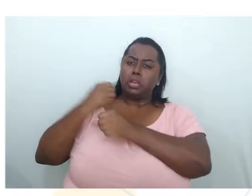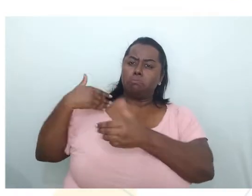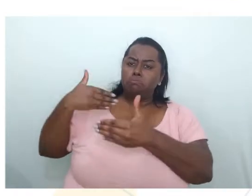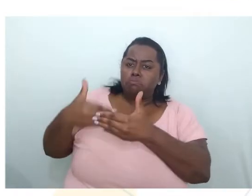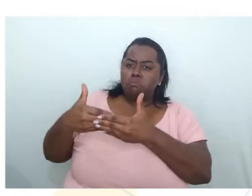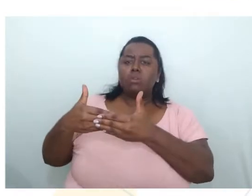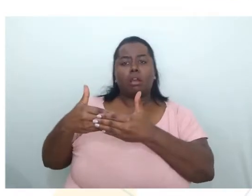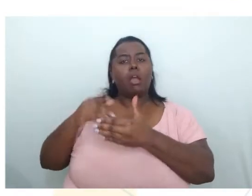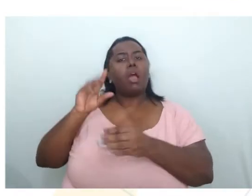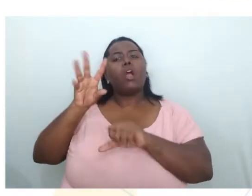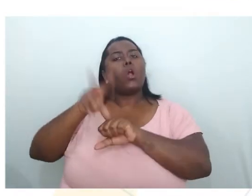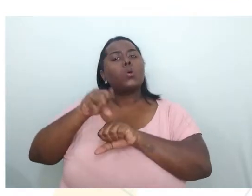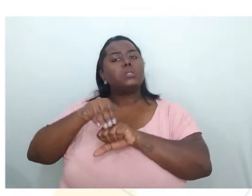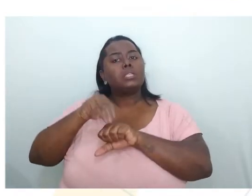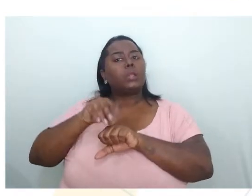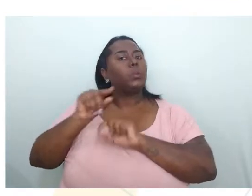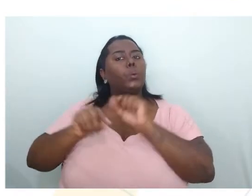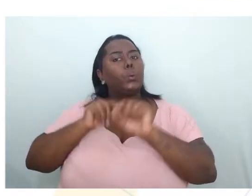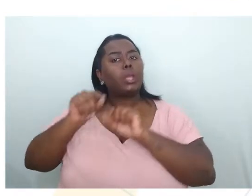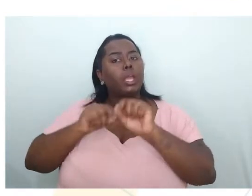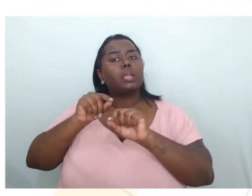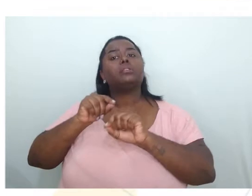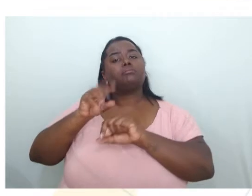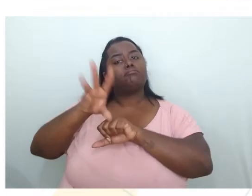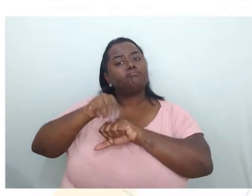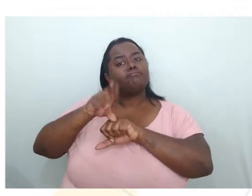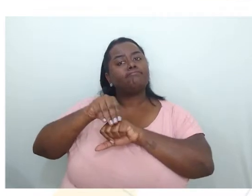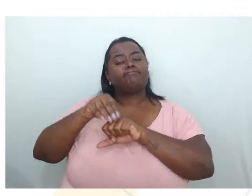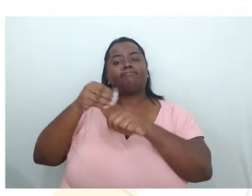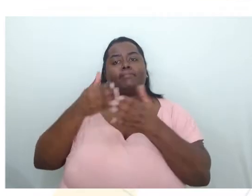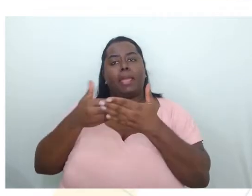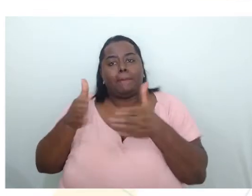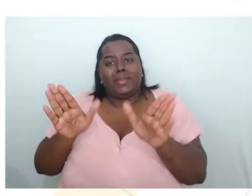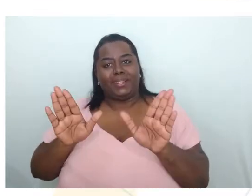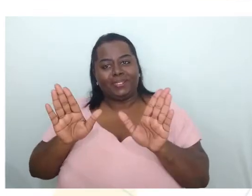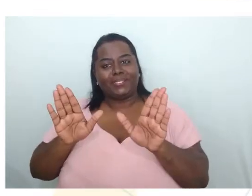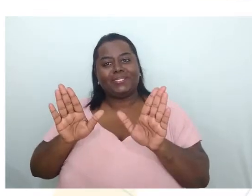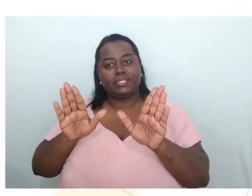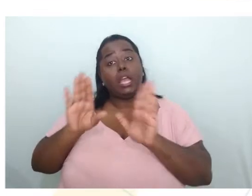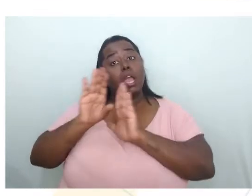of open scholarship, this is a more contentious thing, the idea of open